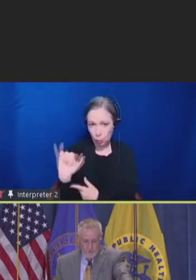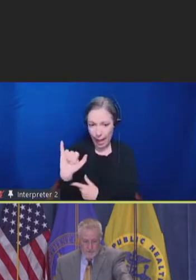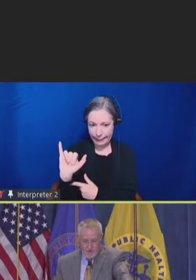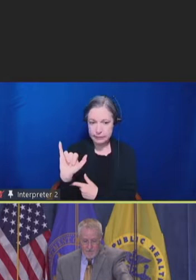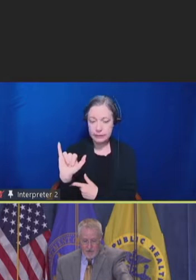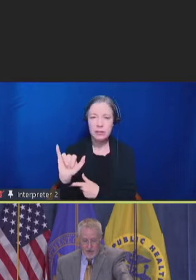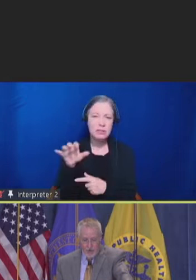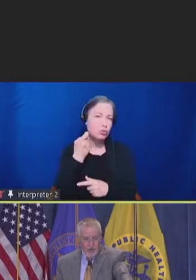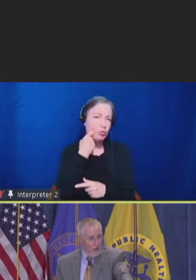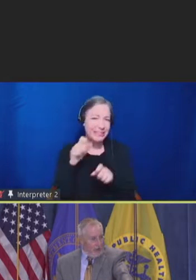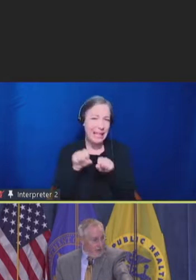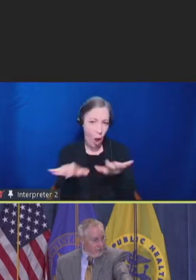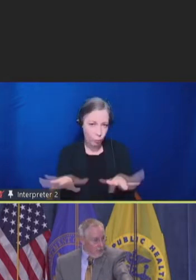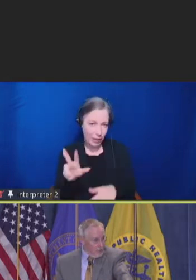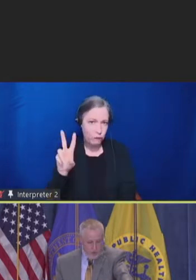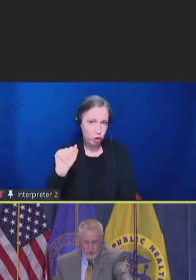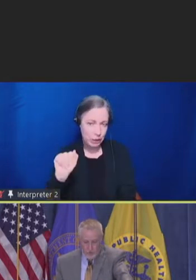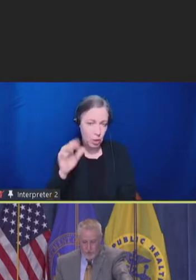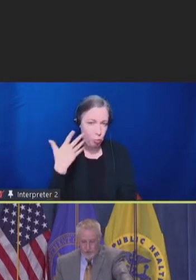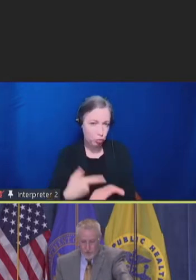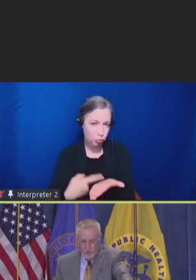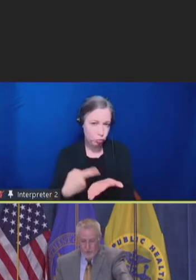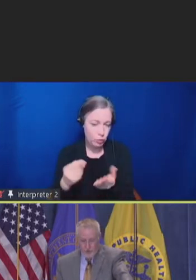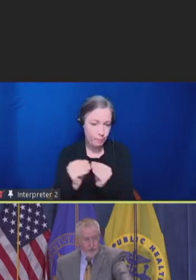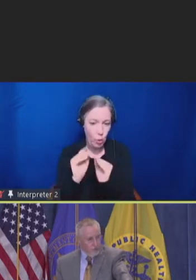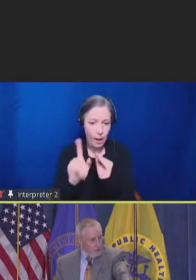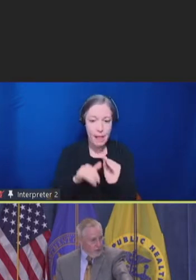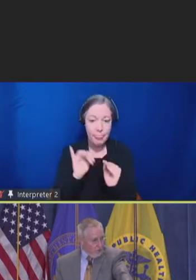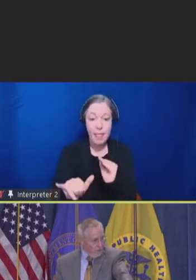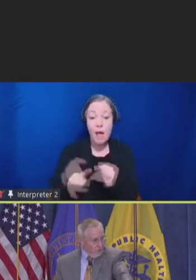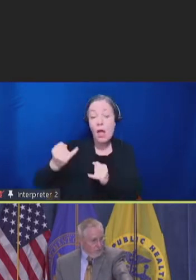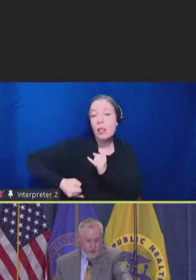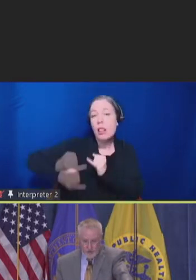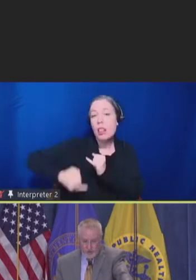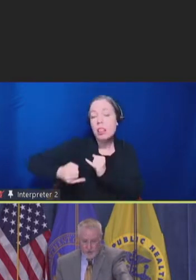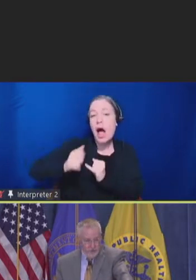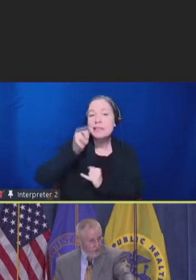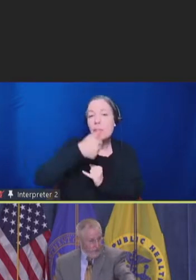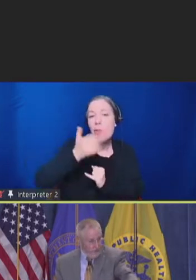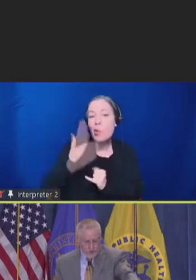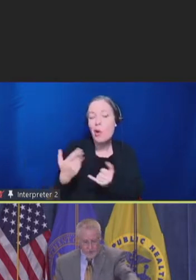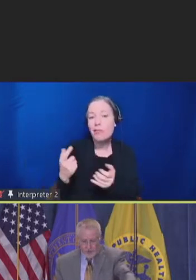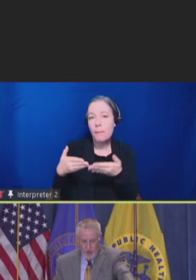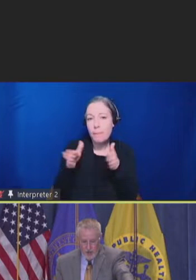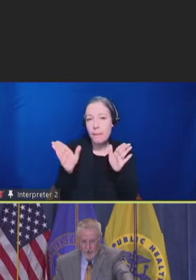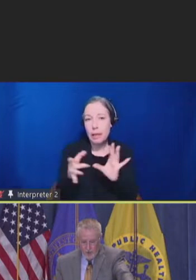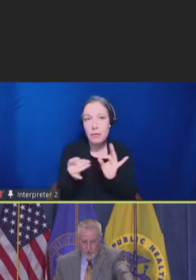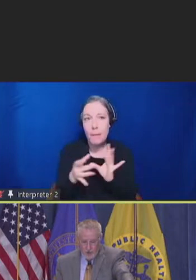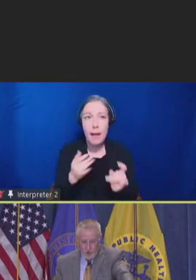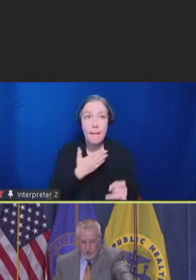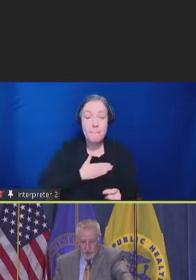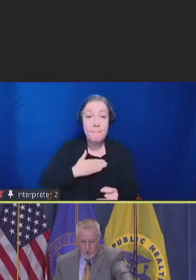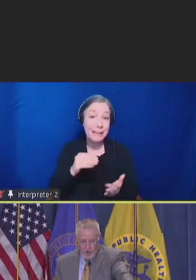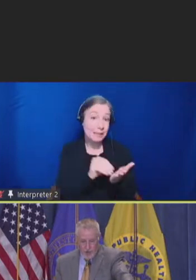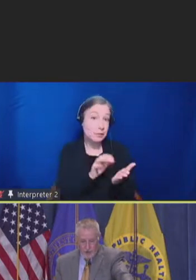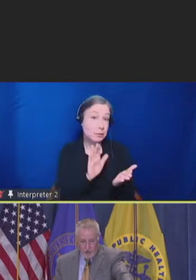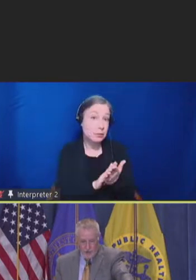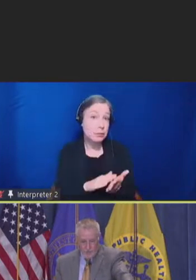Finally, as a reminder, please hold the 2024 meeting dates as you see on the slide on your calendars.